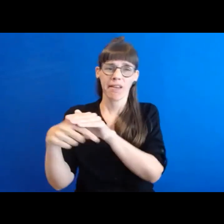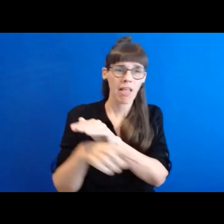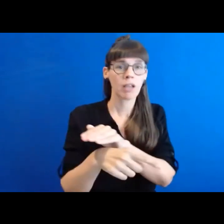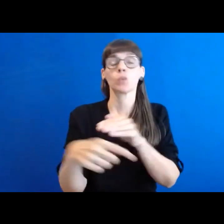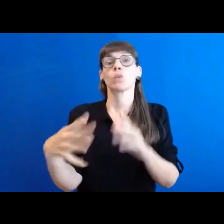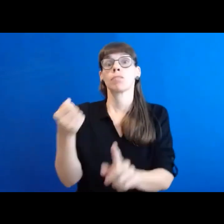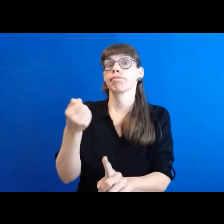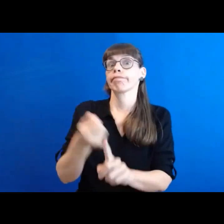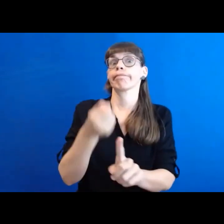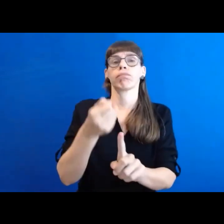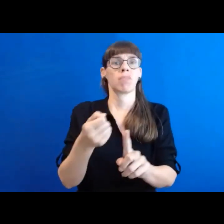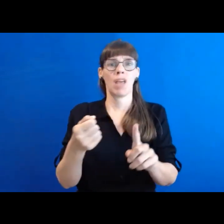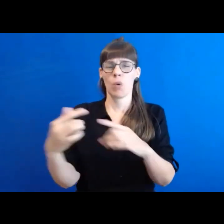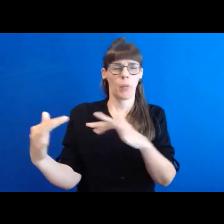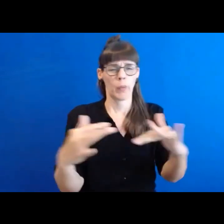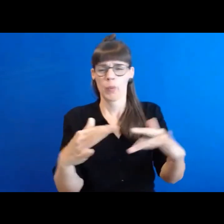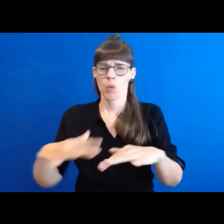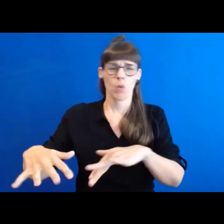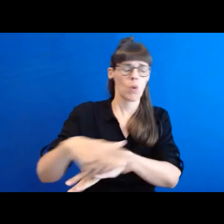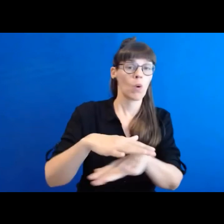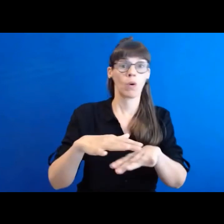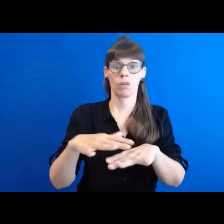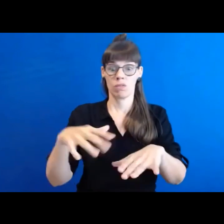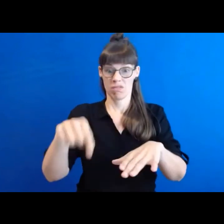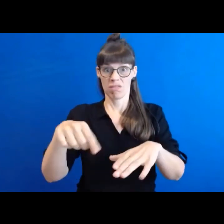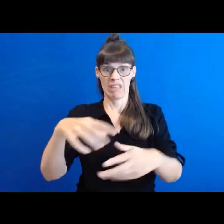for the big impact that COVID-19 is having on displaced persons,